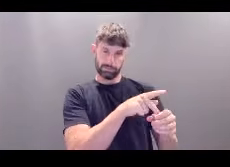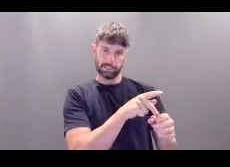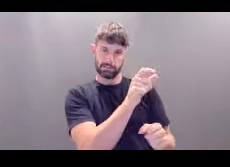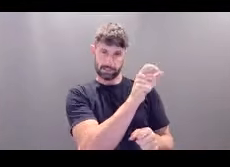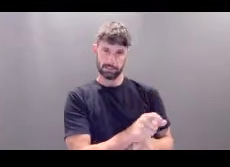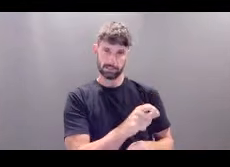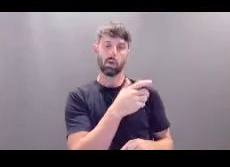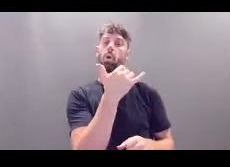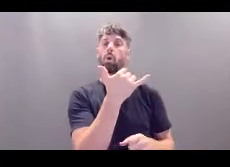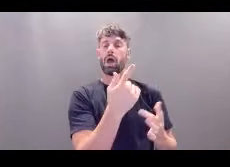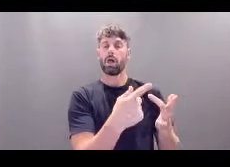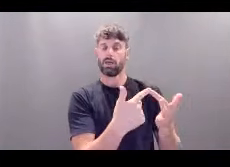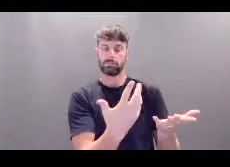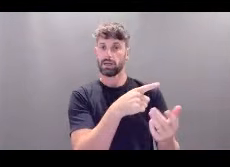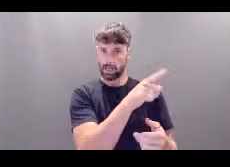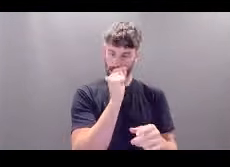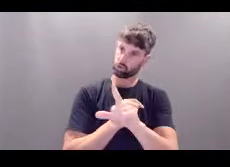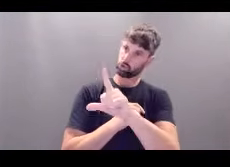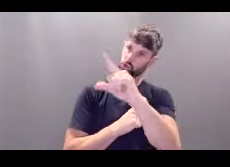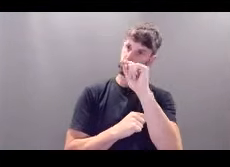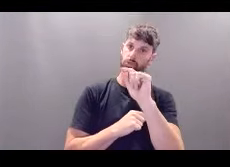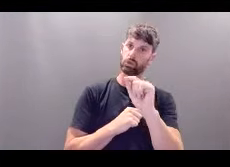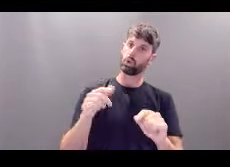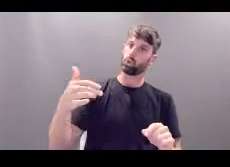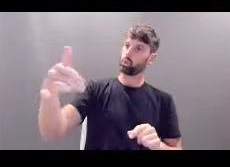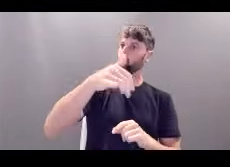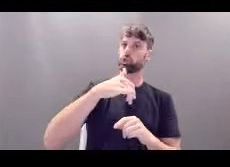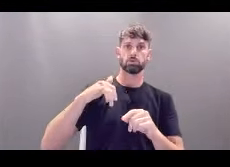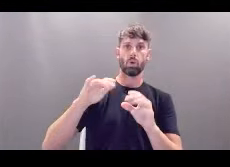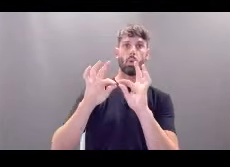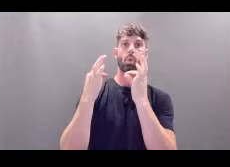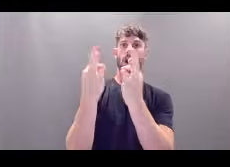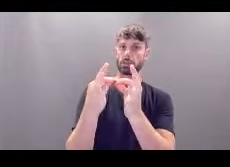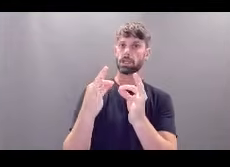want to deliver the AT, unless the plan indicates otherwise.